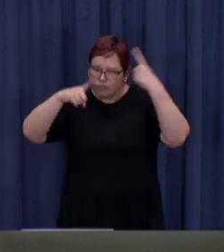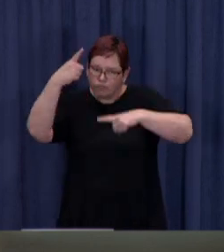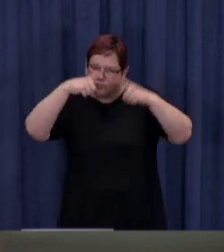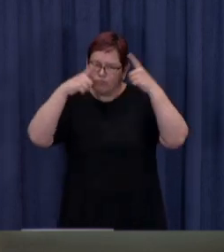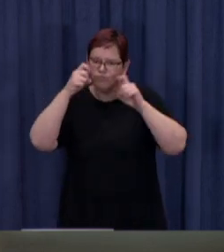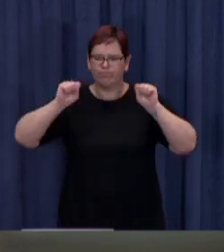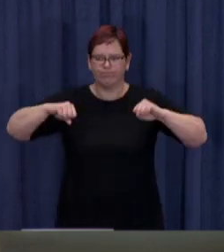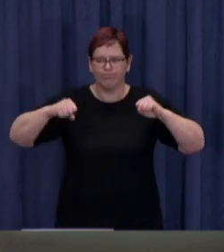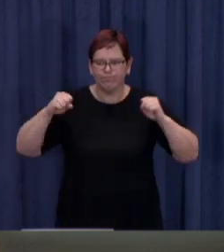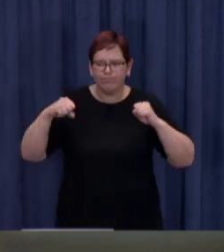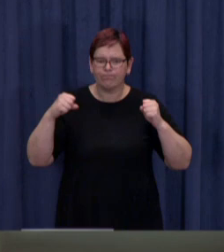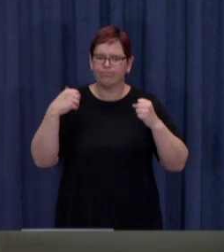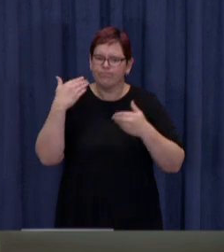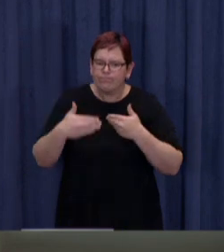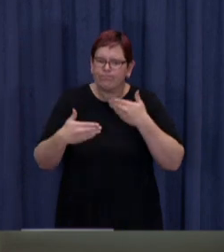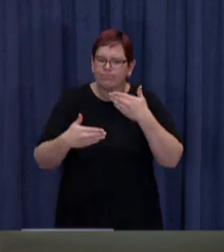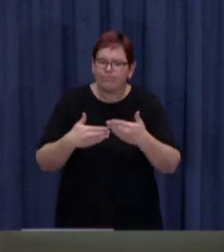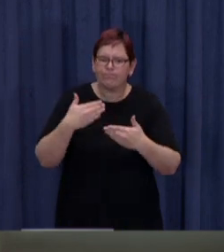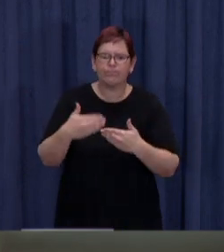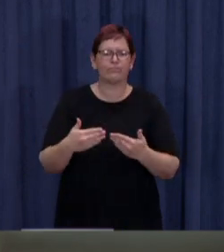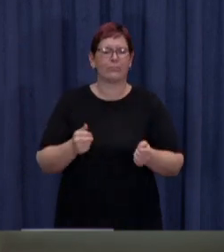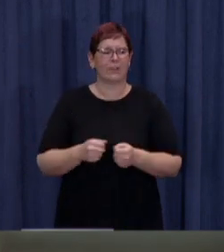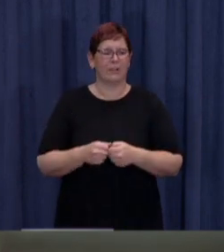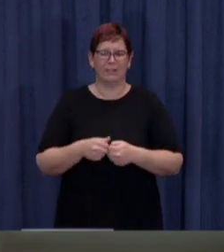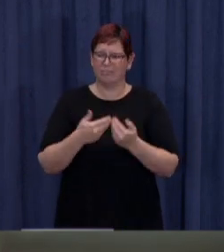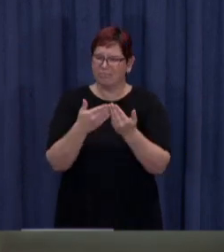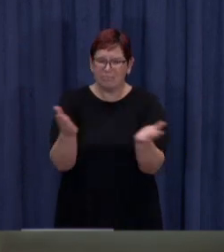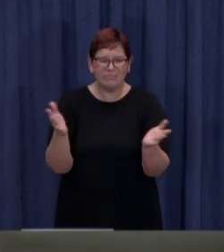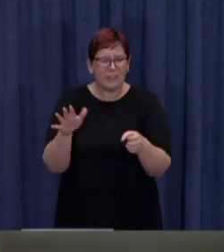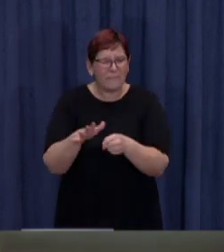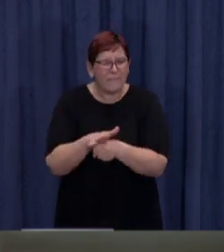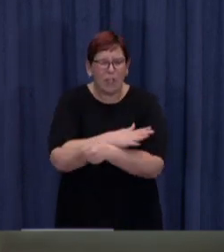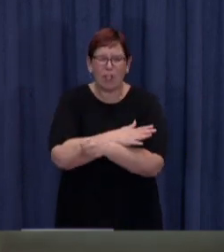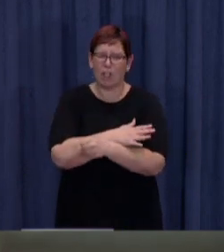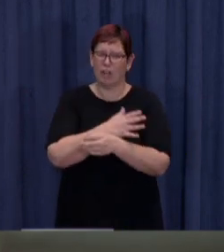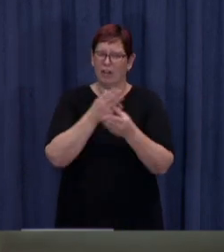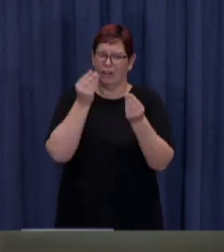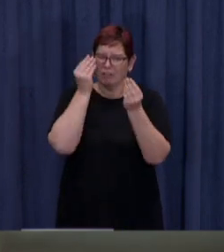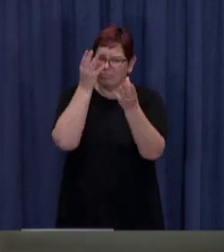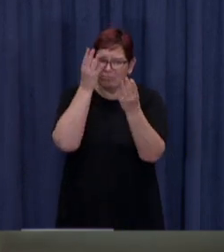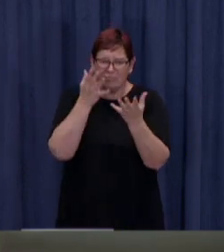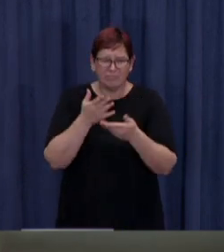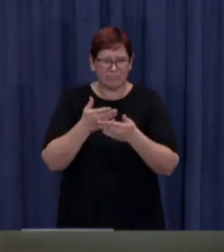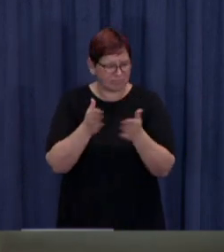interest and the public interest of course at this moment would place health number one but there's a lot of people for example very concerned about their